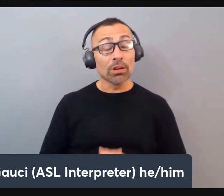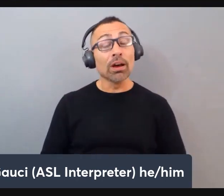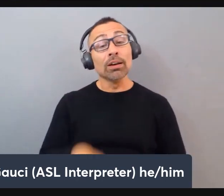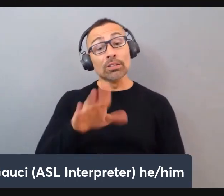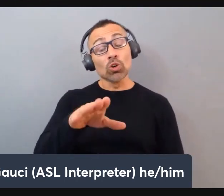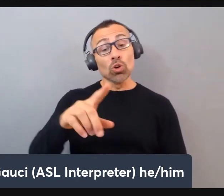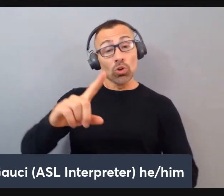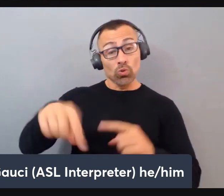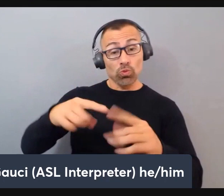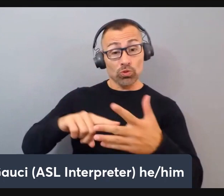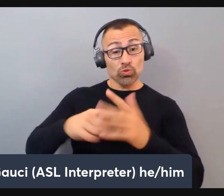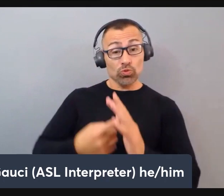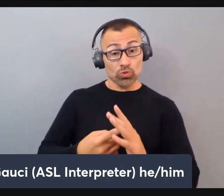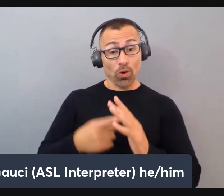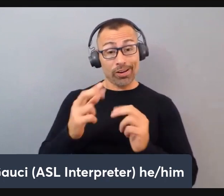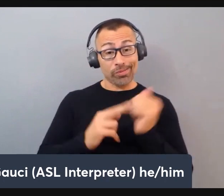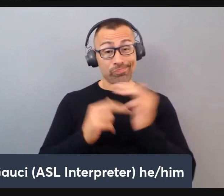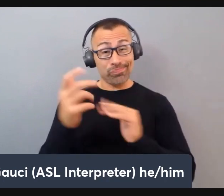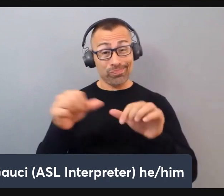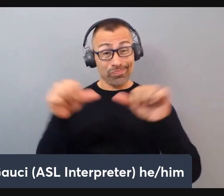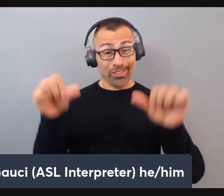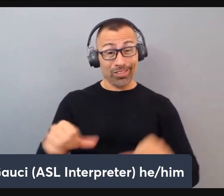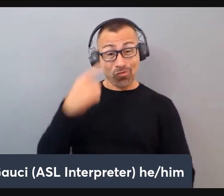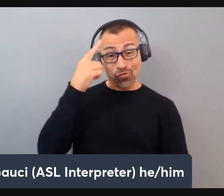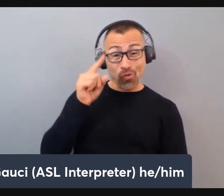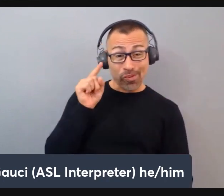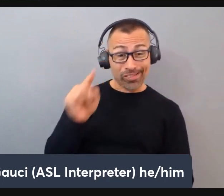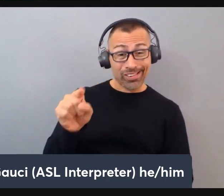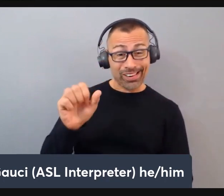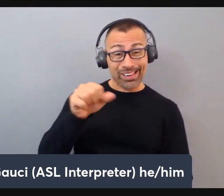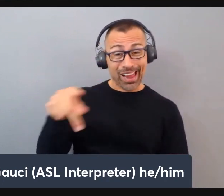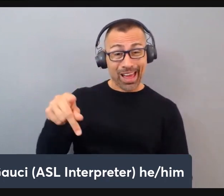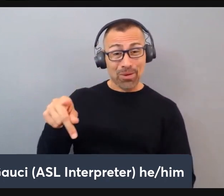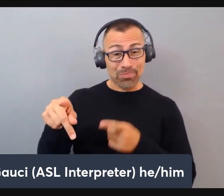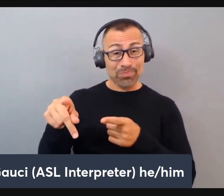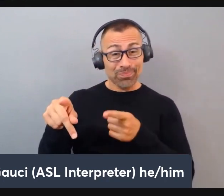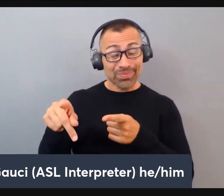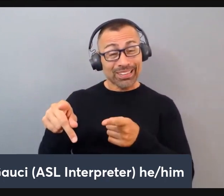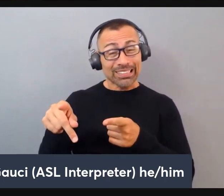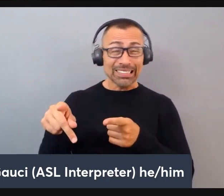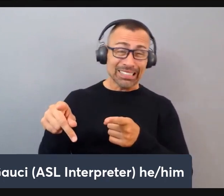it's a bit tricky because things can go so viral. They can start out small,